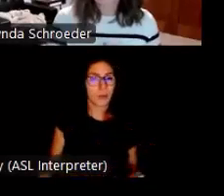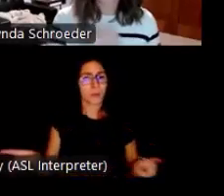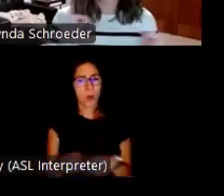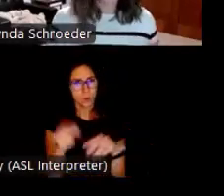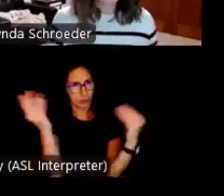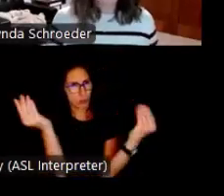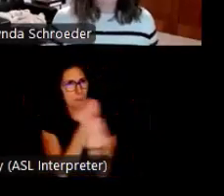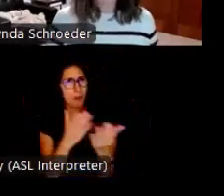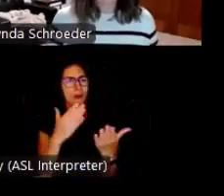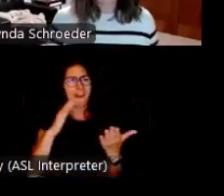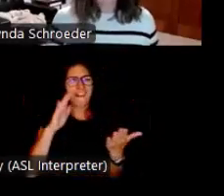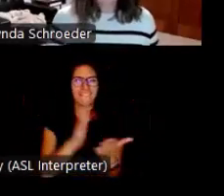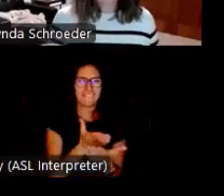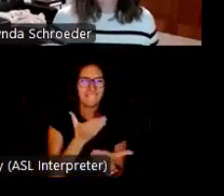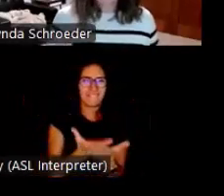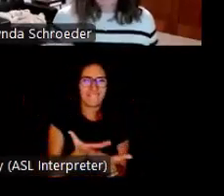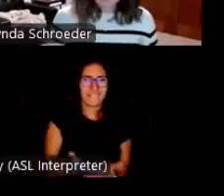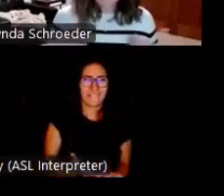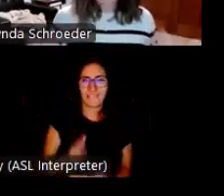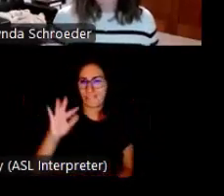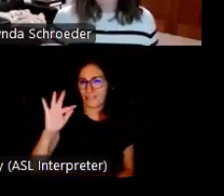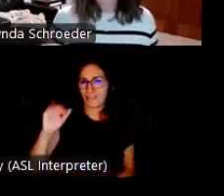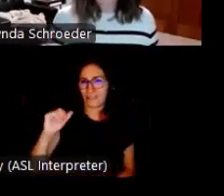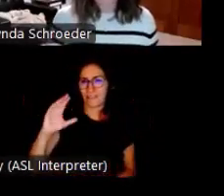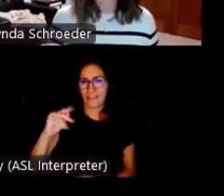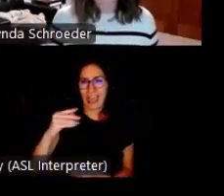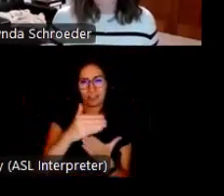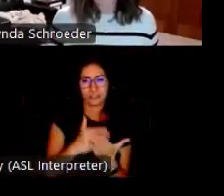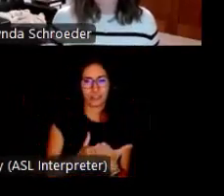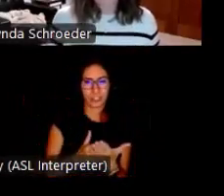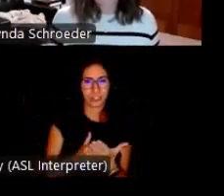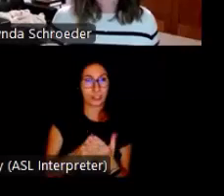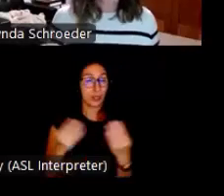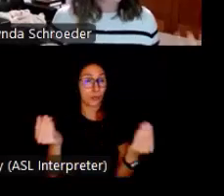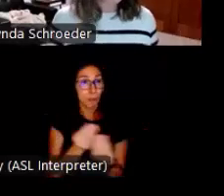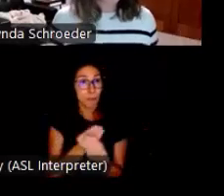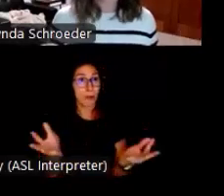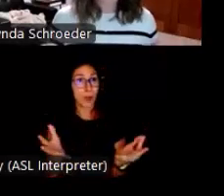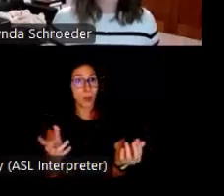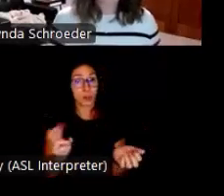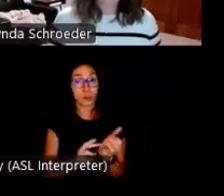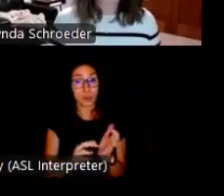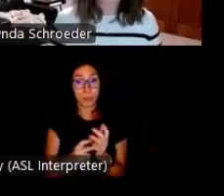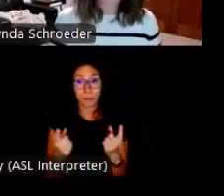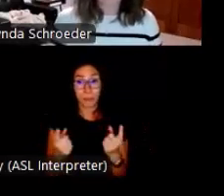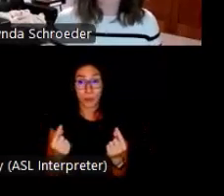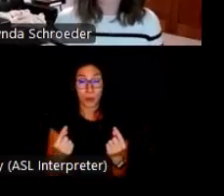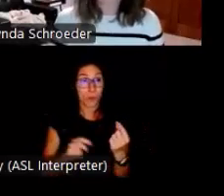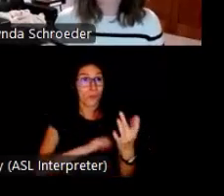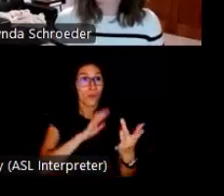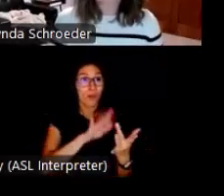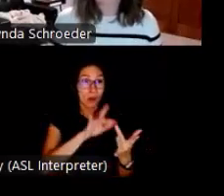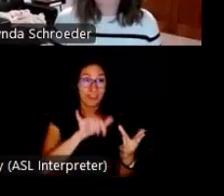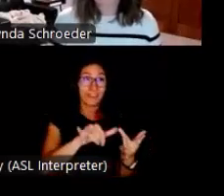And to do that, we contacted them first. So we contacted the American College of Emergency Physicians